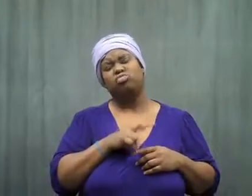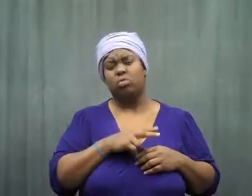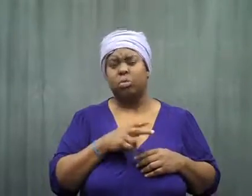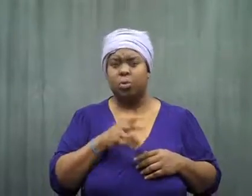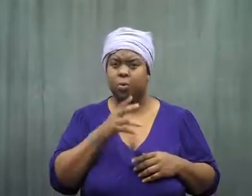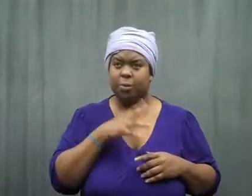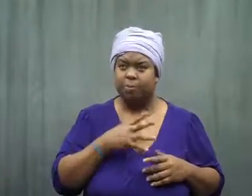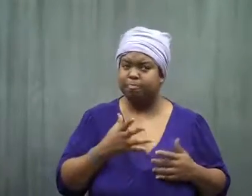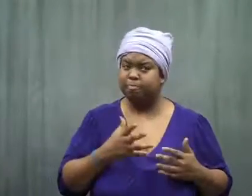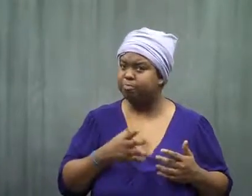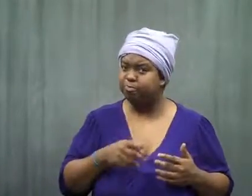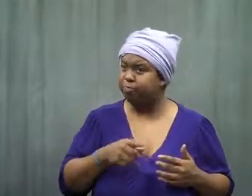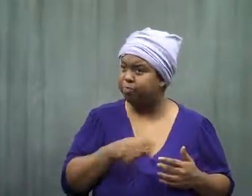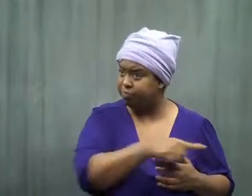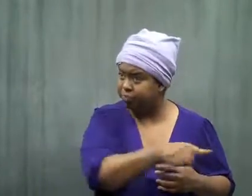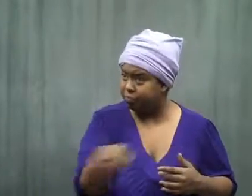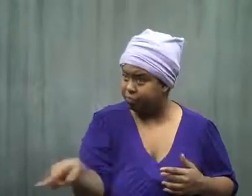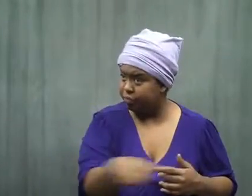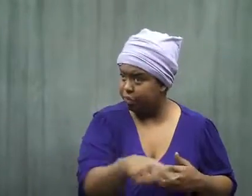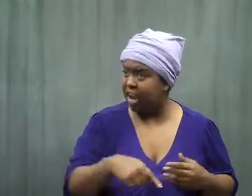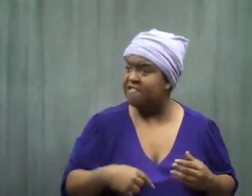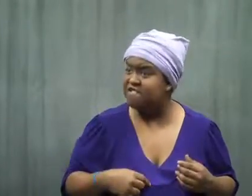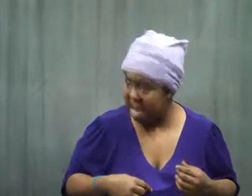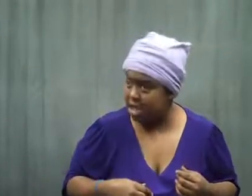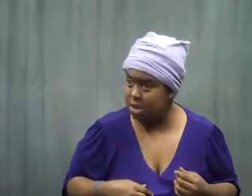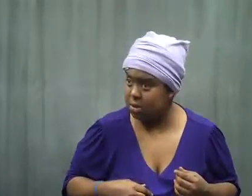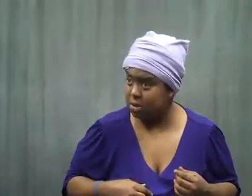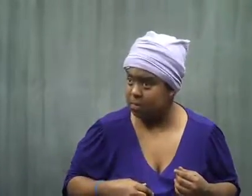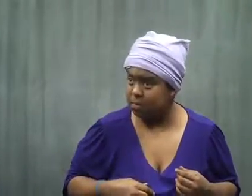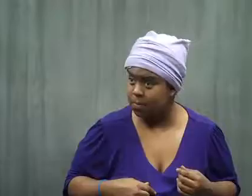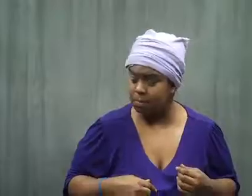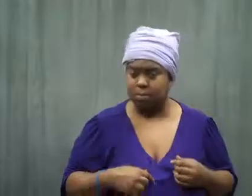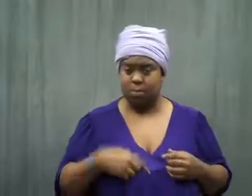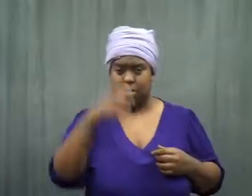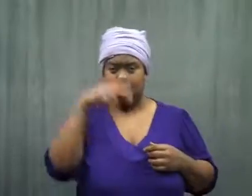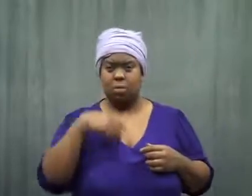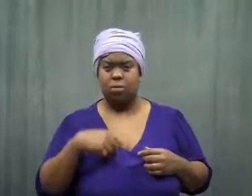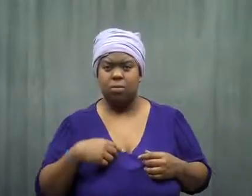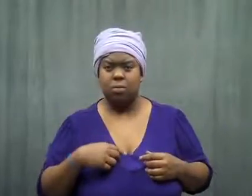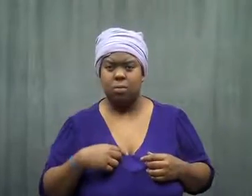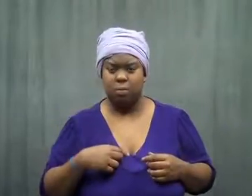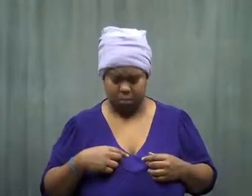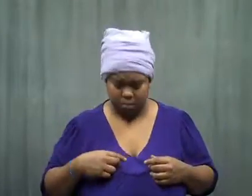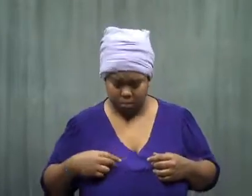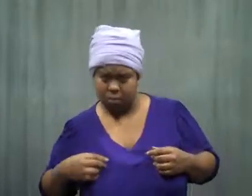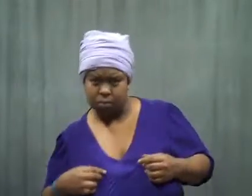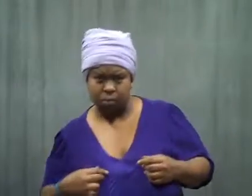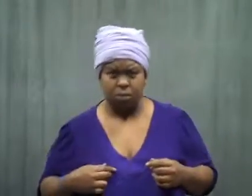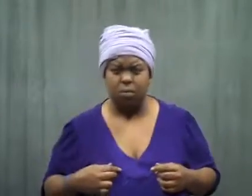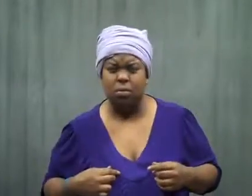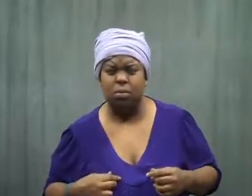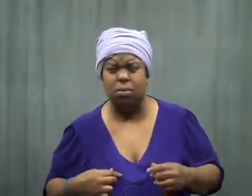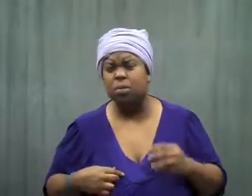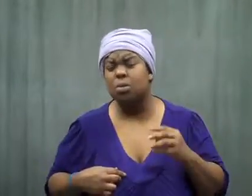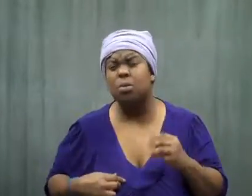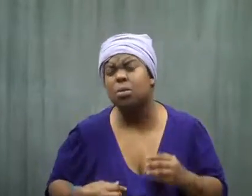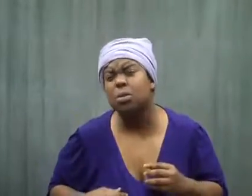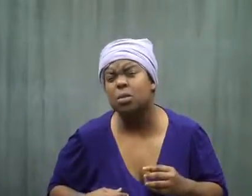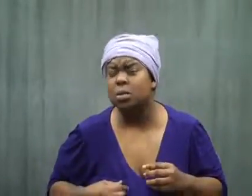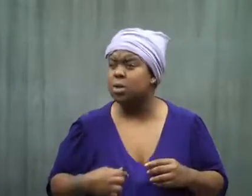The woman pointed again and said, "Flint?"